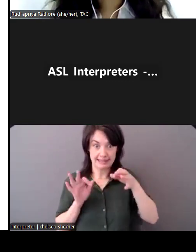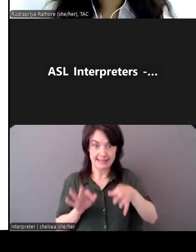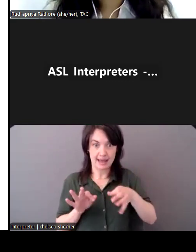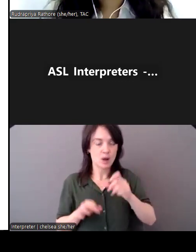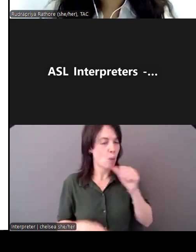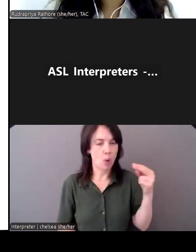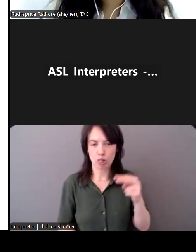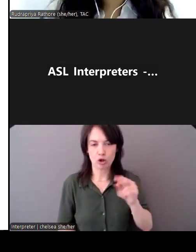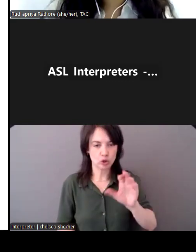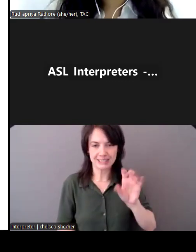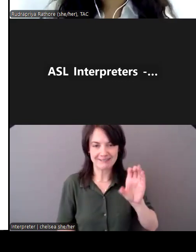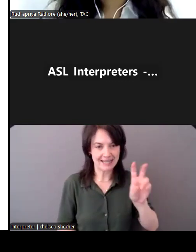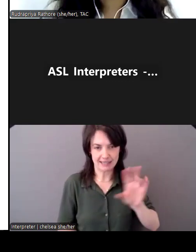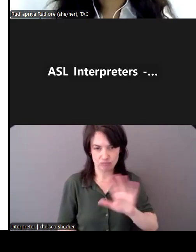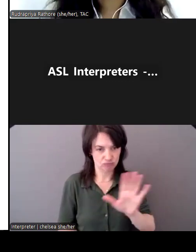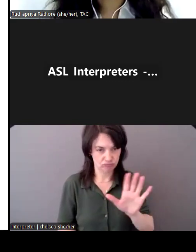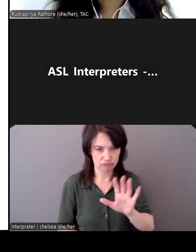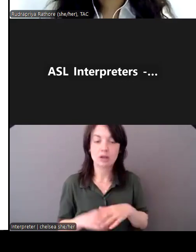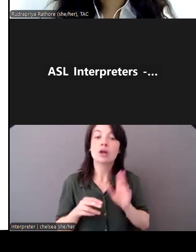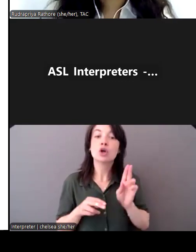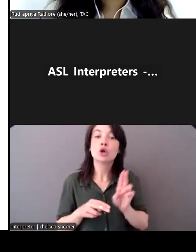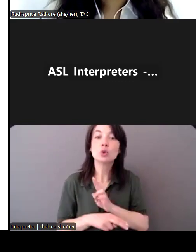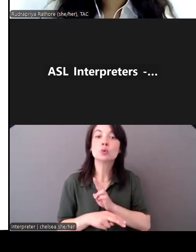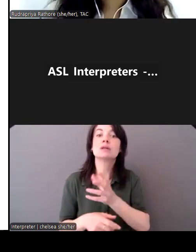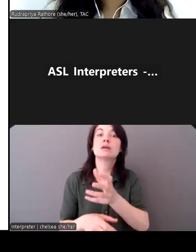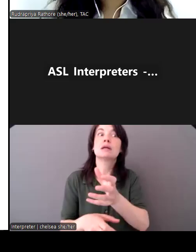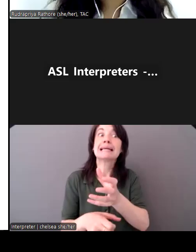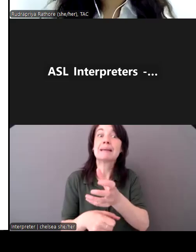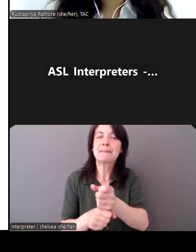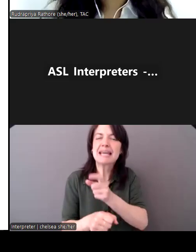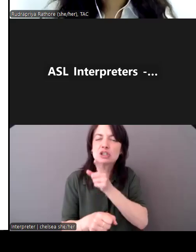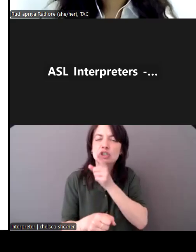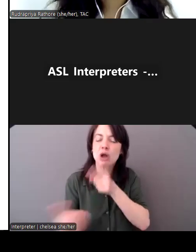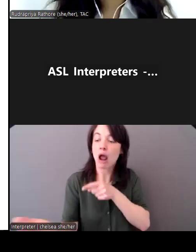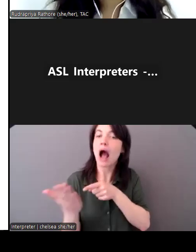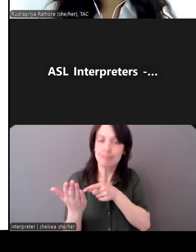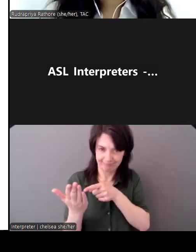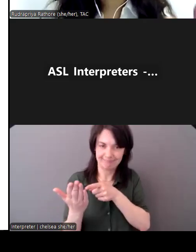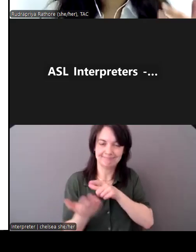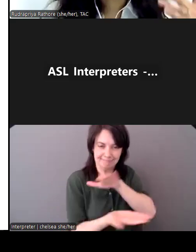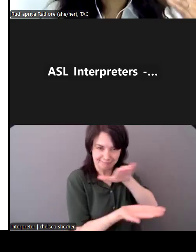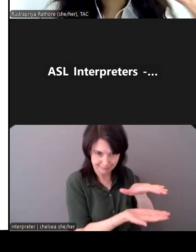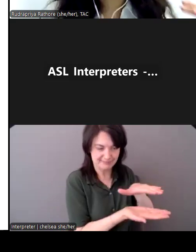only used to make sure that you're eligible to apply so in the CV you just want to make a